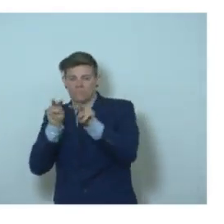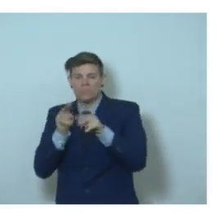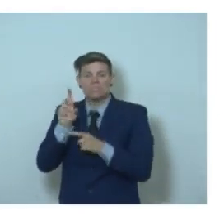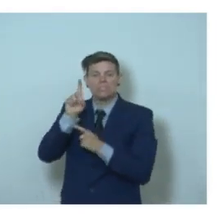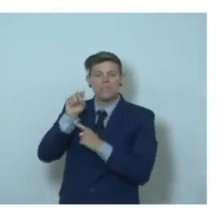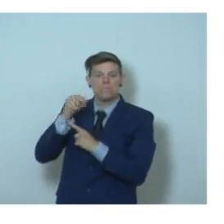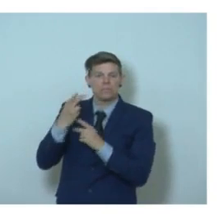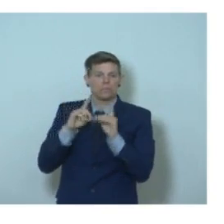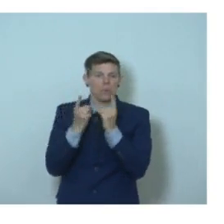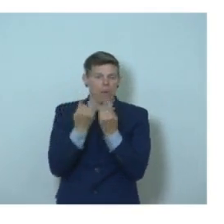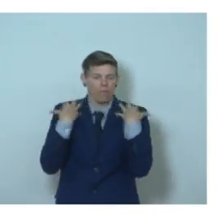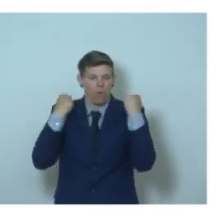AND SO WE’RE WATCHING AGAIN.